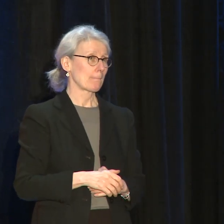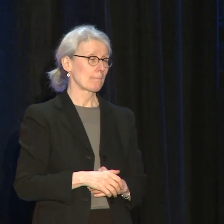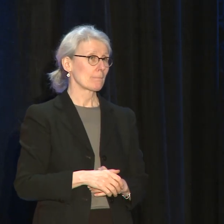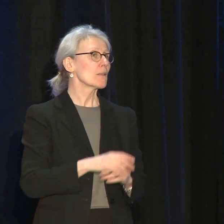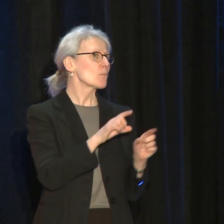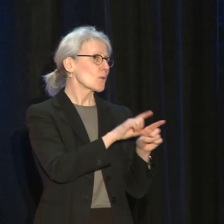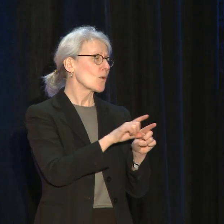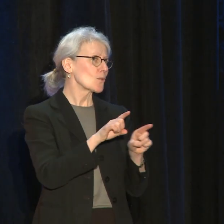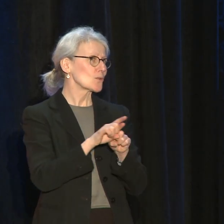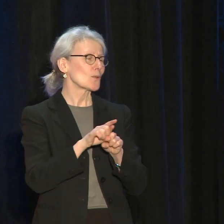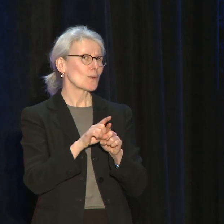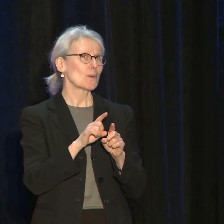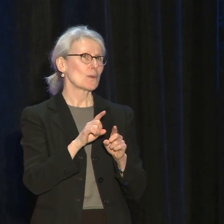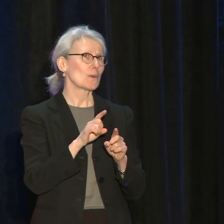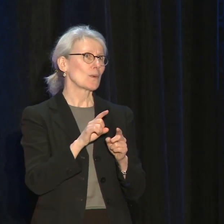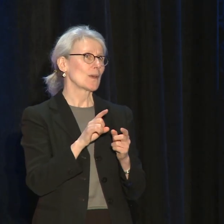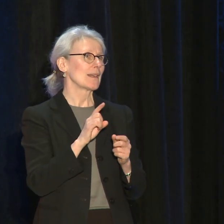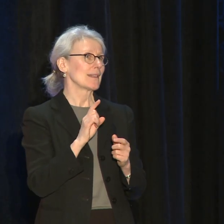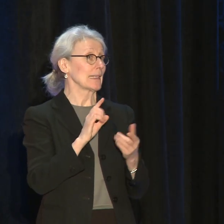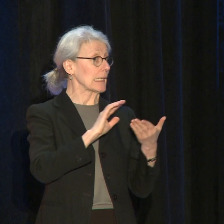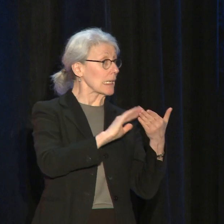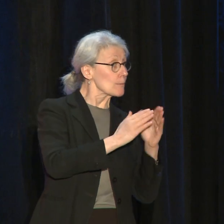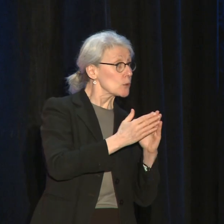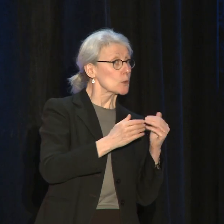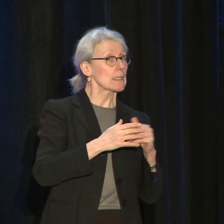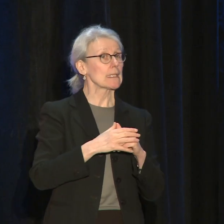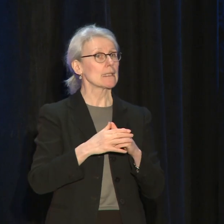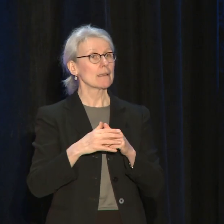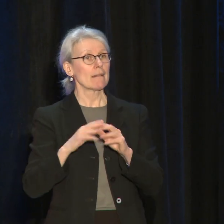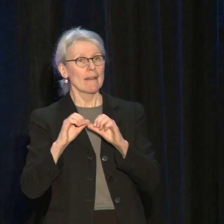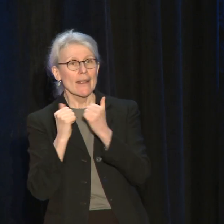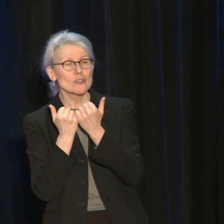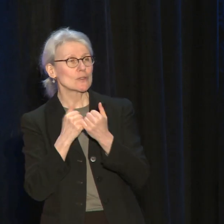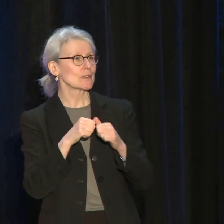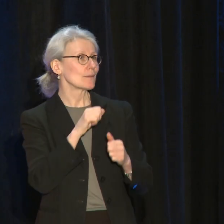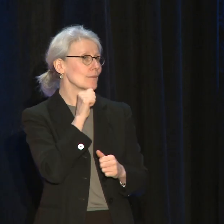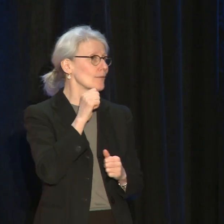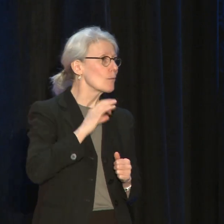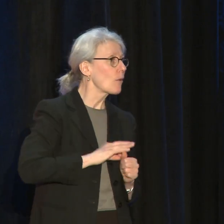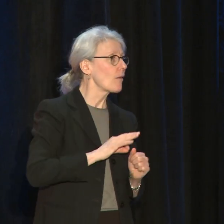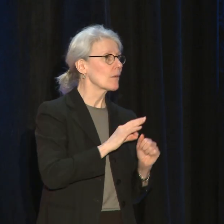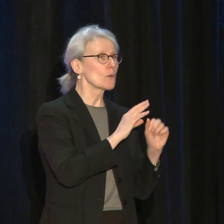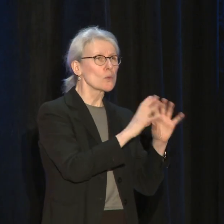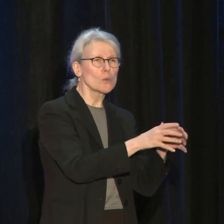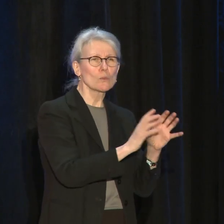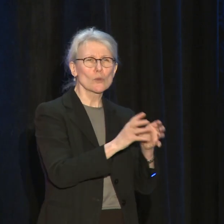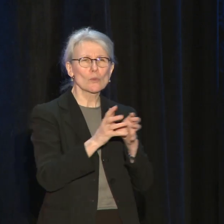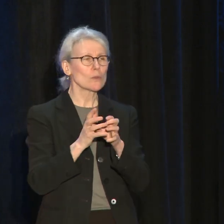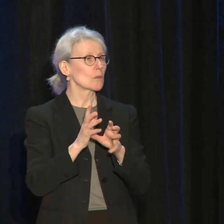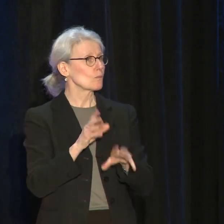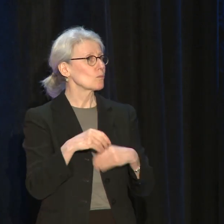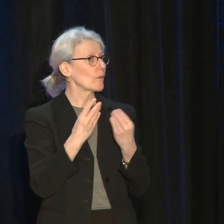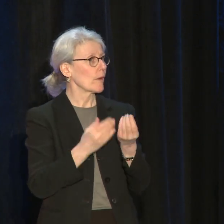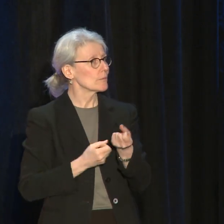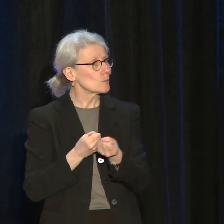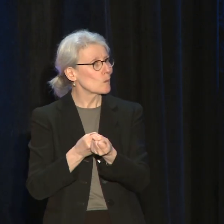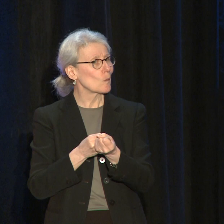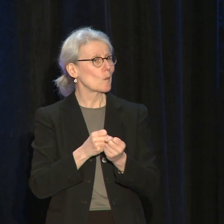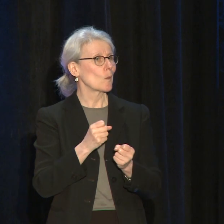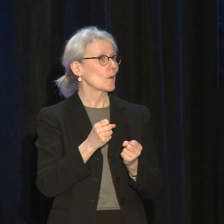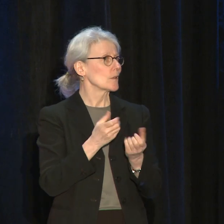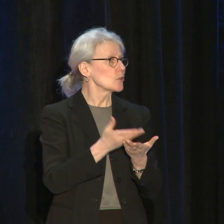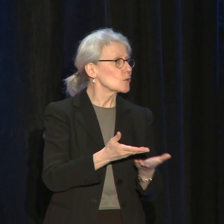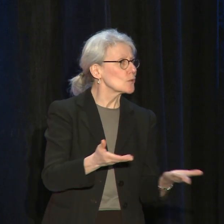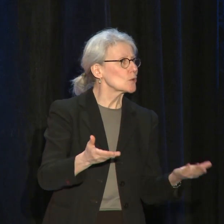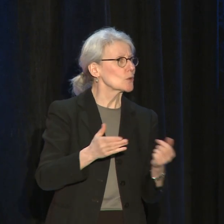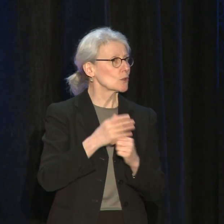are efforts, community-based efforts, to provide the kinds of resources that families actually